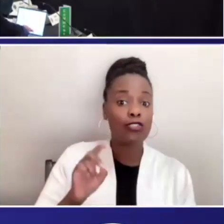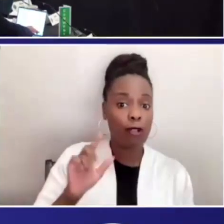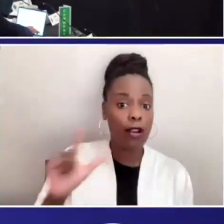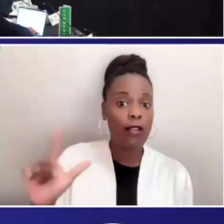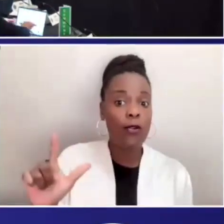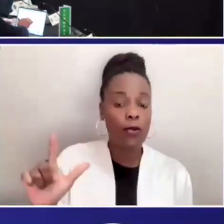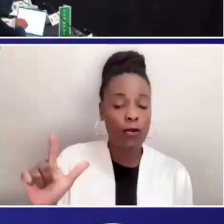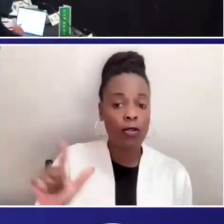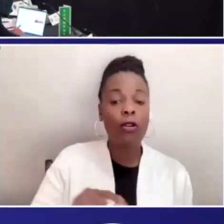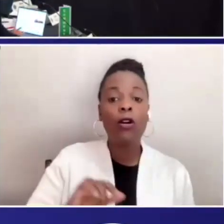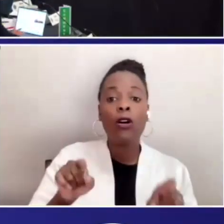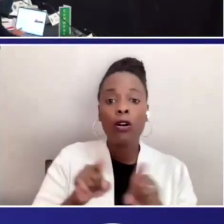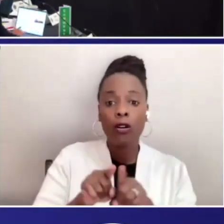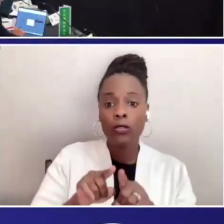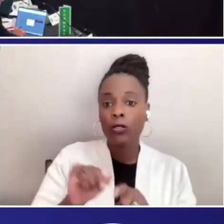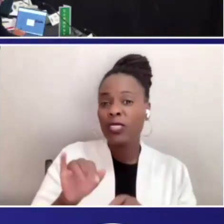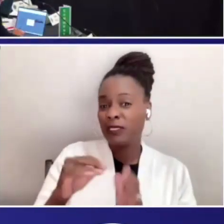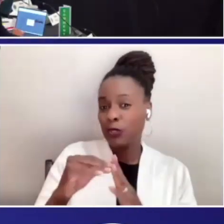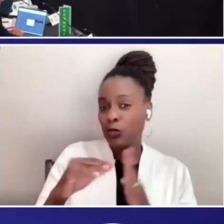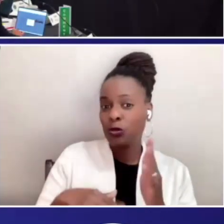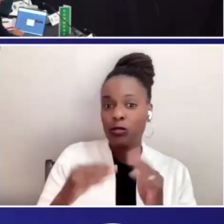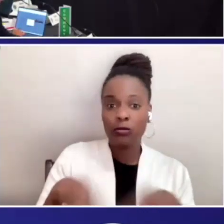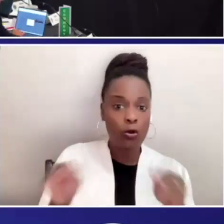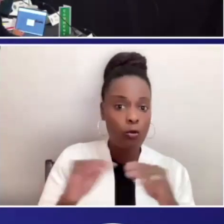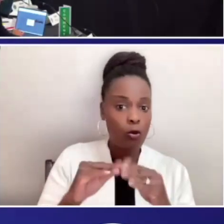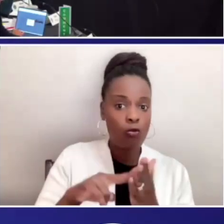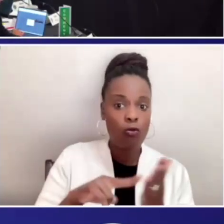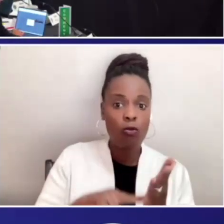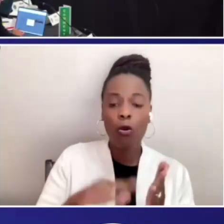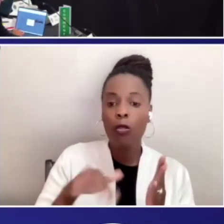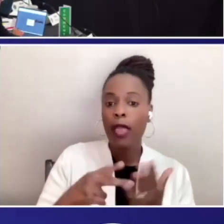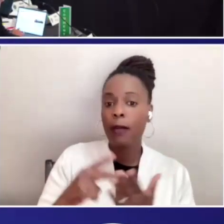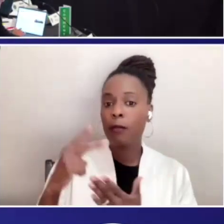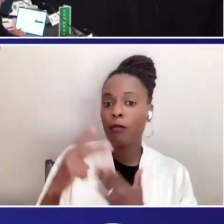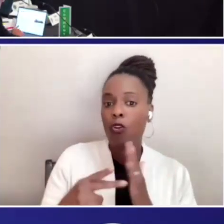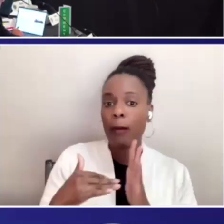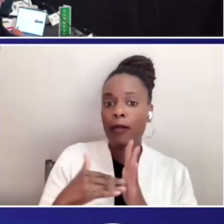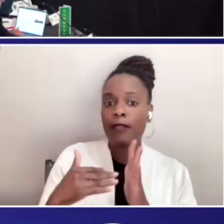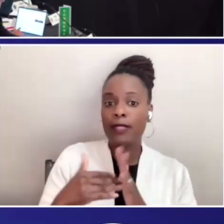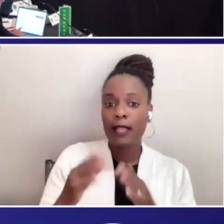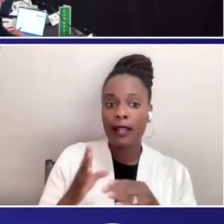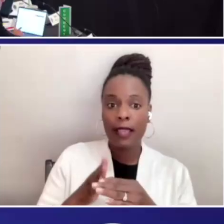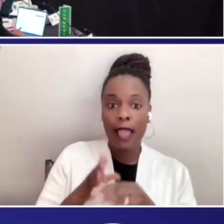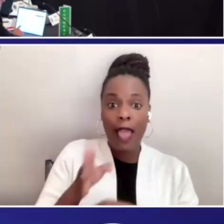student ceases to be enrolled in that program of study at any time after receiving the exception,